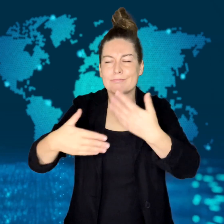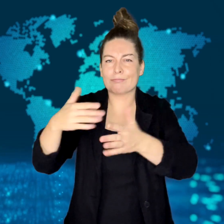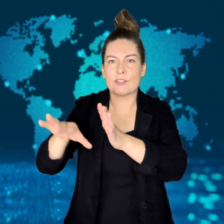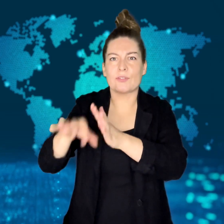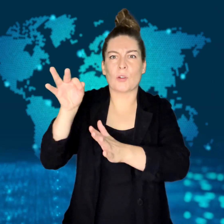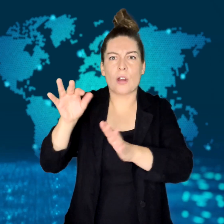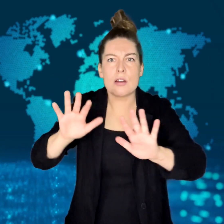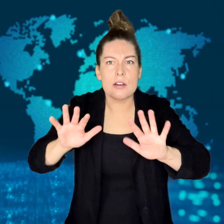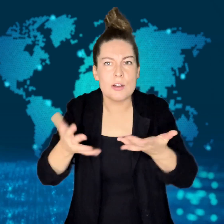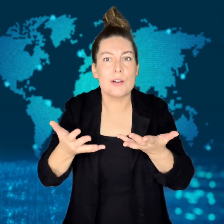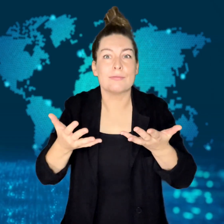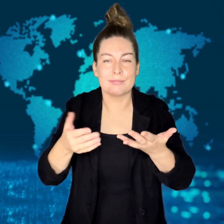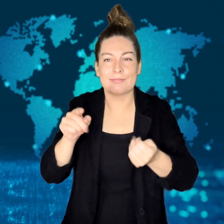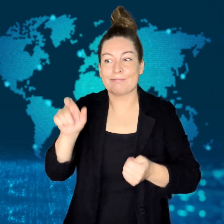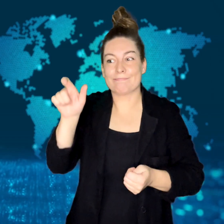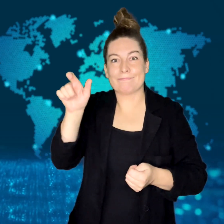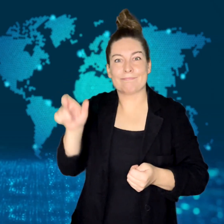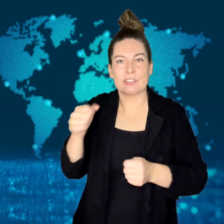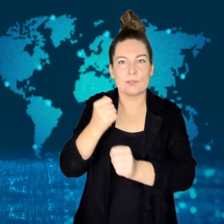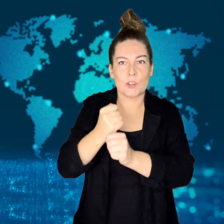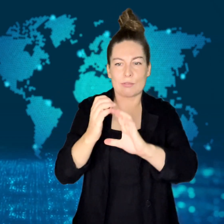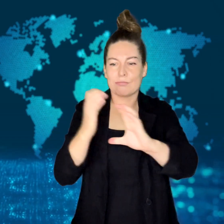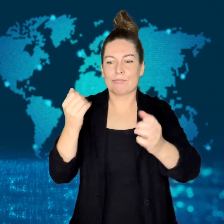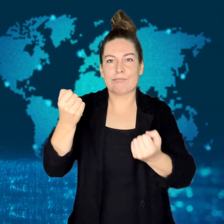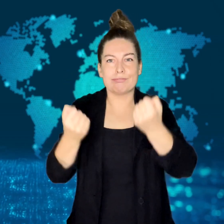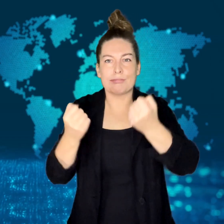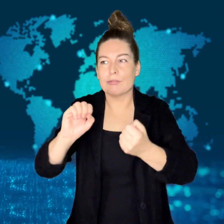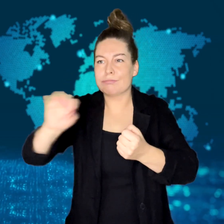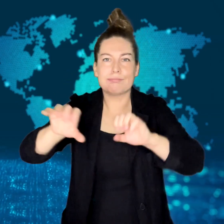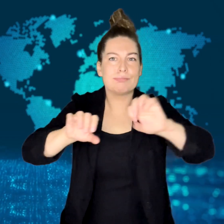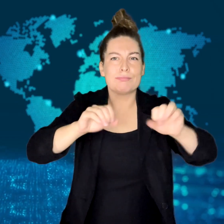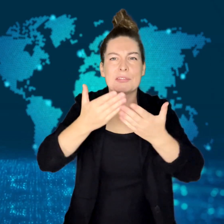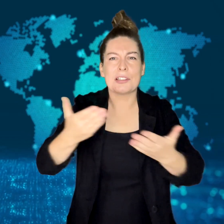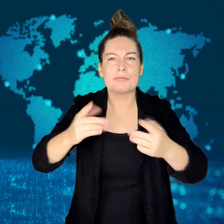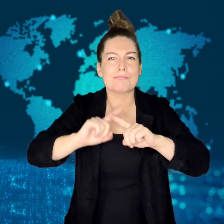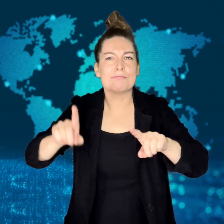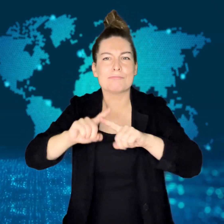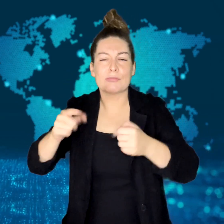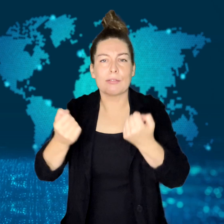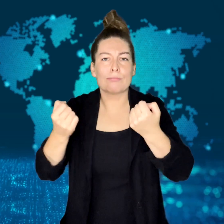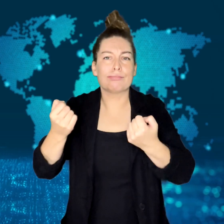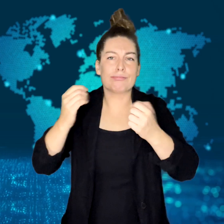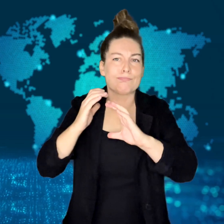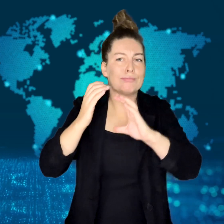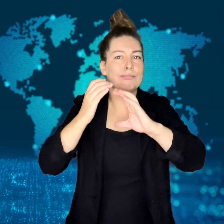near Toulouse, a city in southern France. Batty was carrying